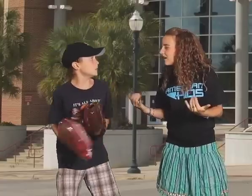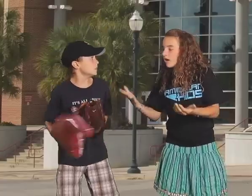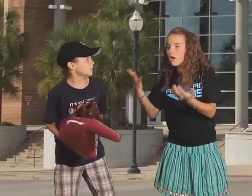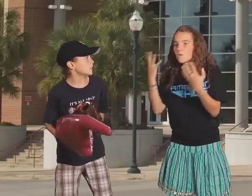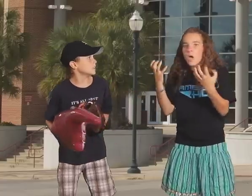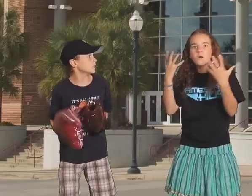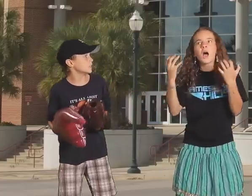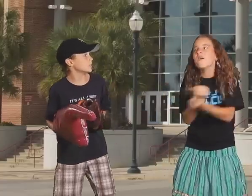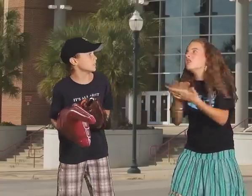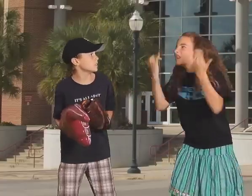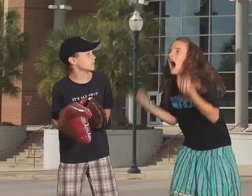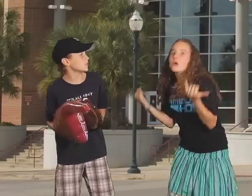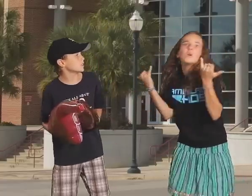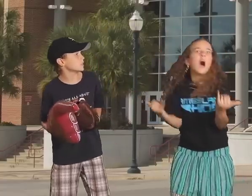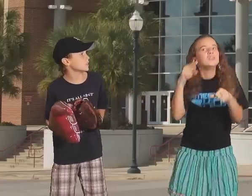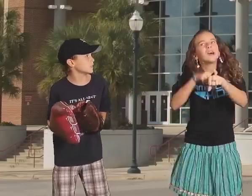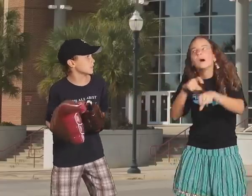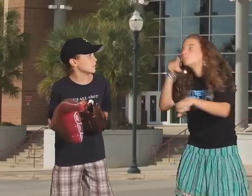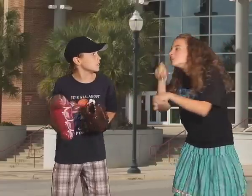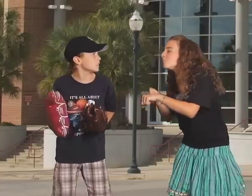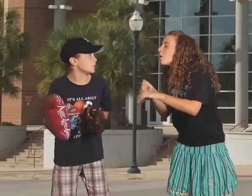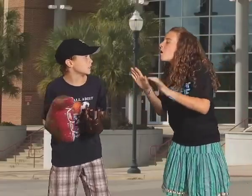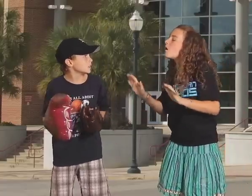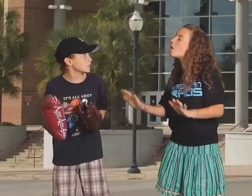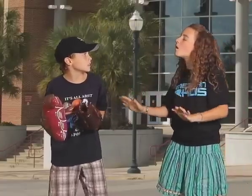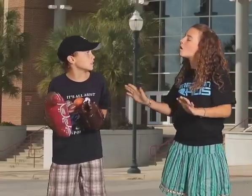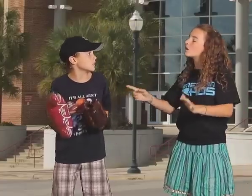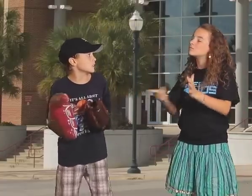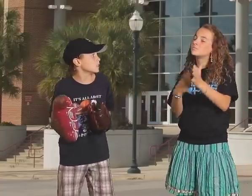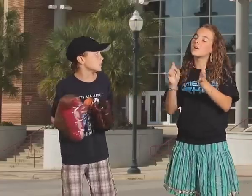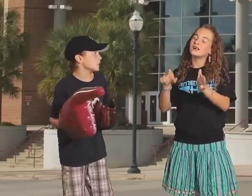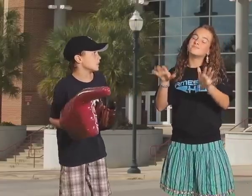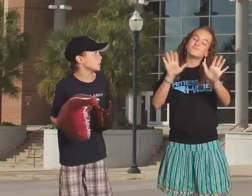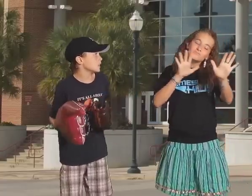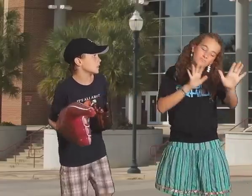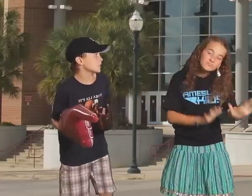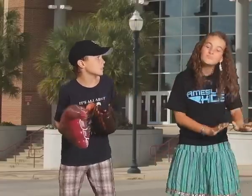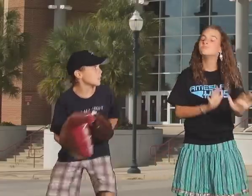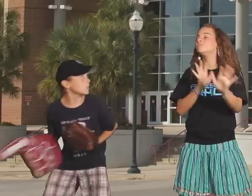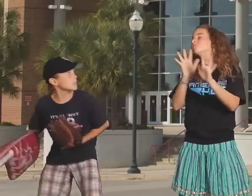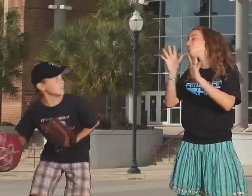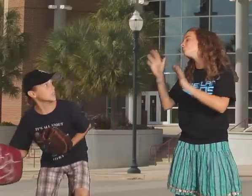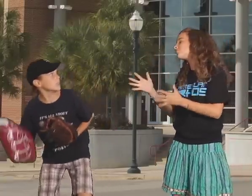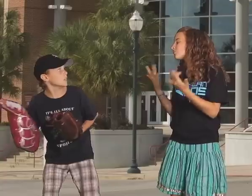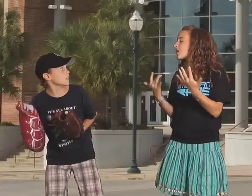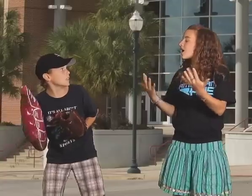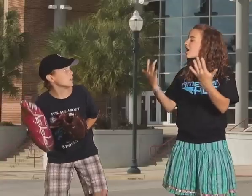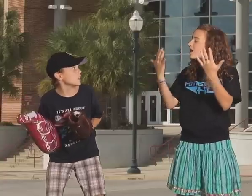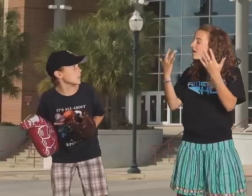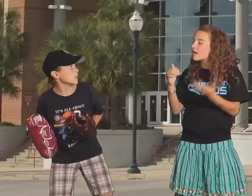YOU WANT EVERYTHING RIGHT THIS SECOND, BUT SOMETIMES YOU JUST HAVE TO WAIT.